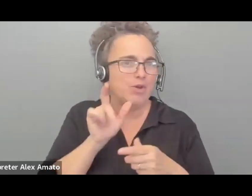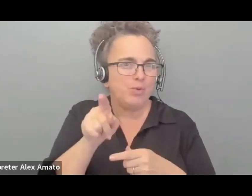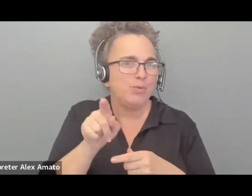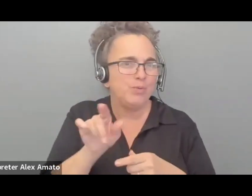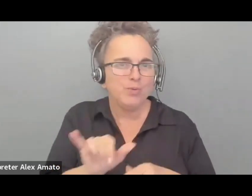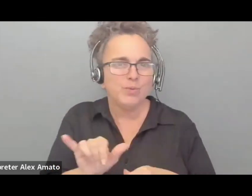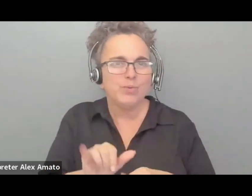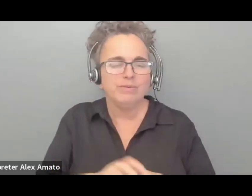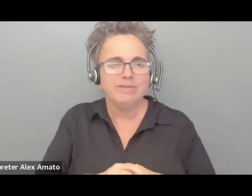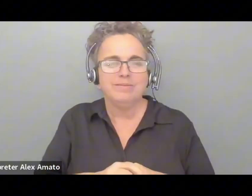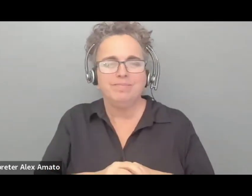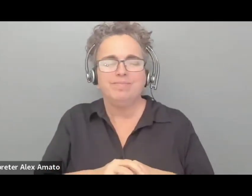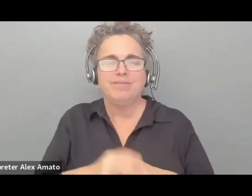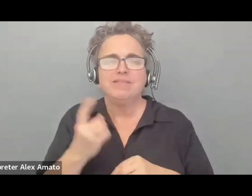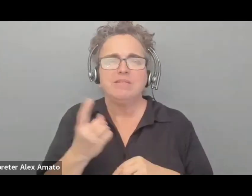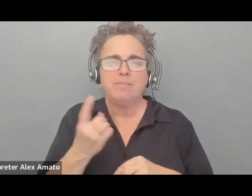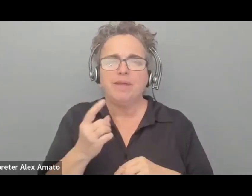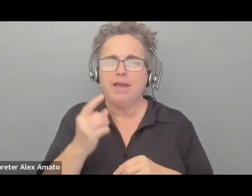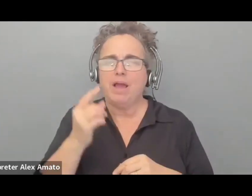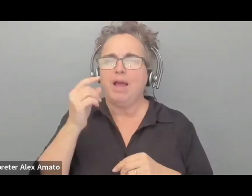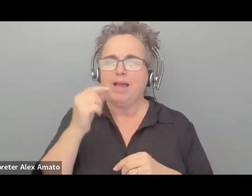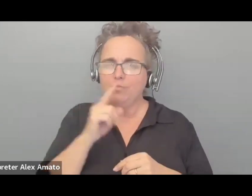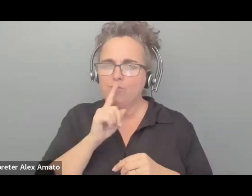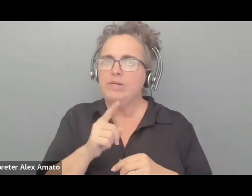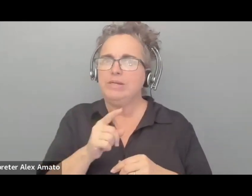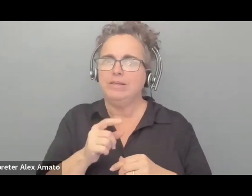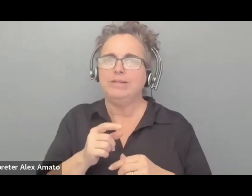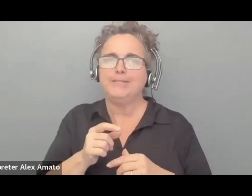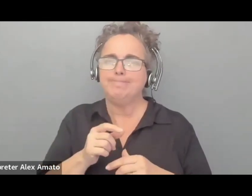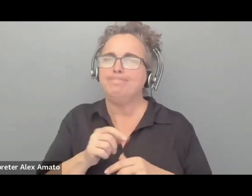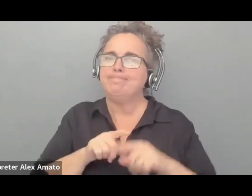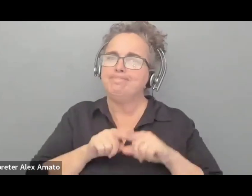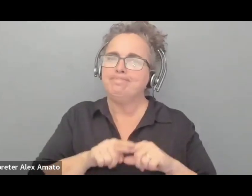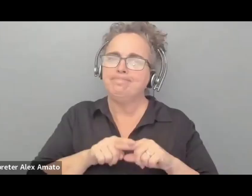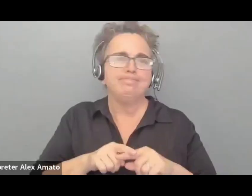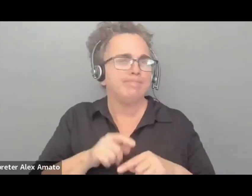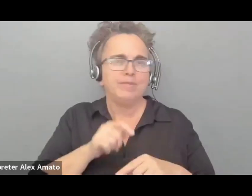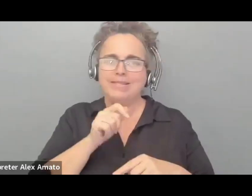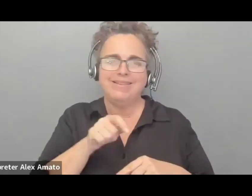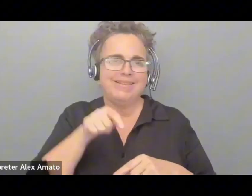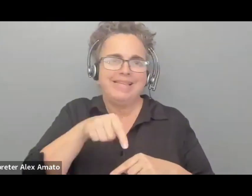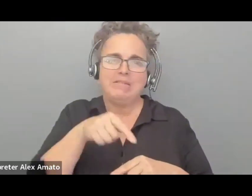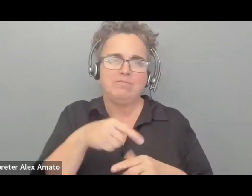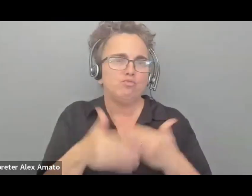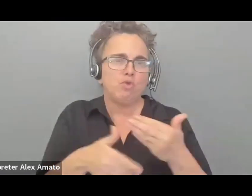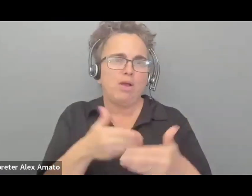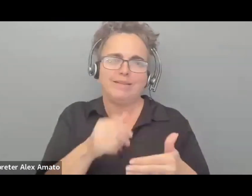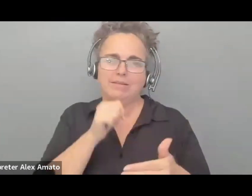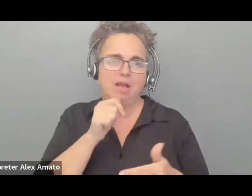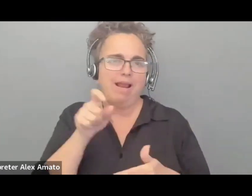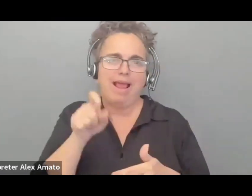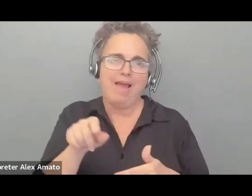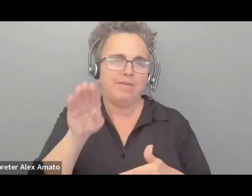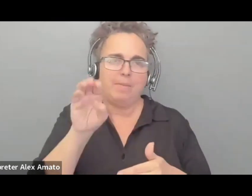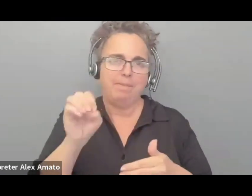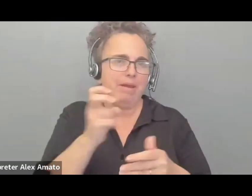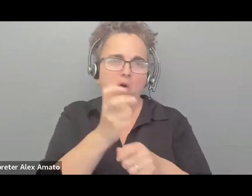that I really lean on is it doesn't have to be so hard. And when you are working with somebody that you have brought into a session